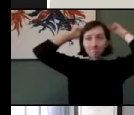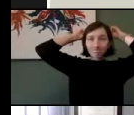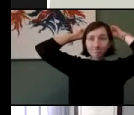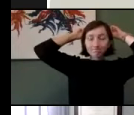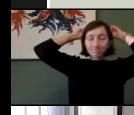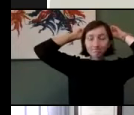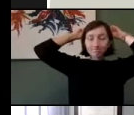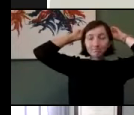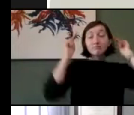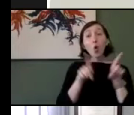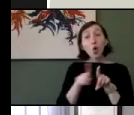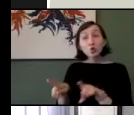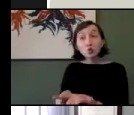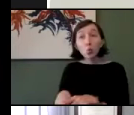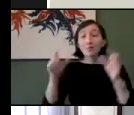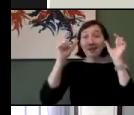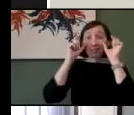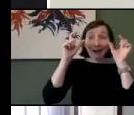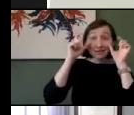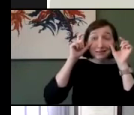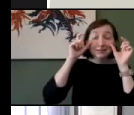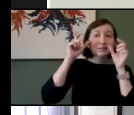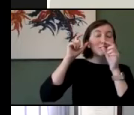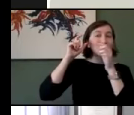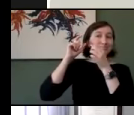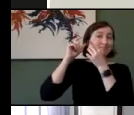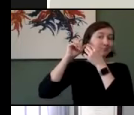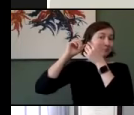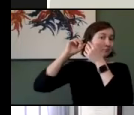in their glasses or hearing aids,